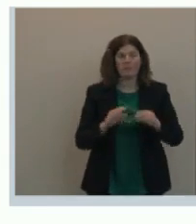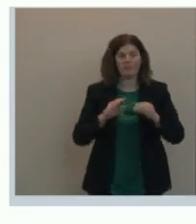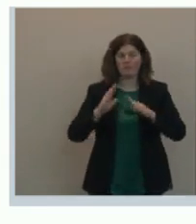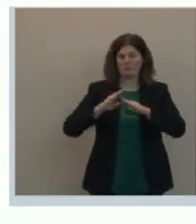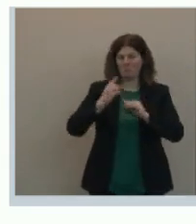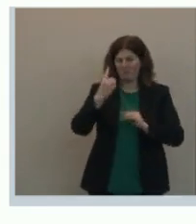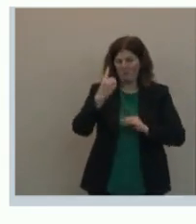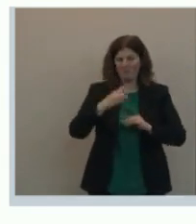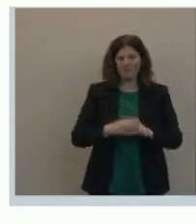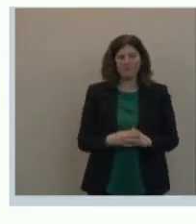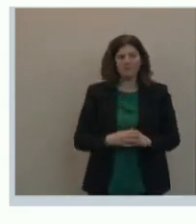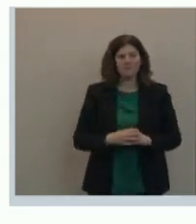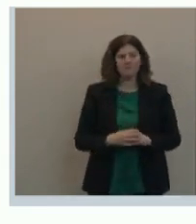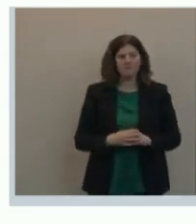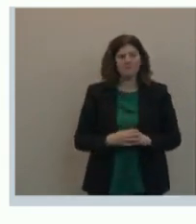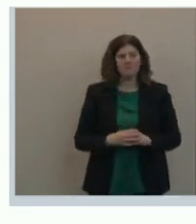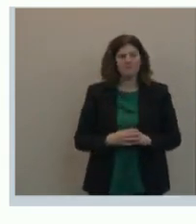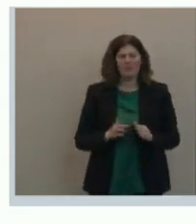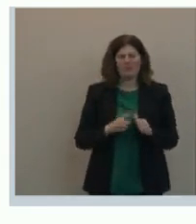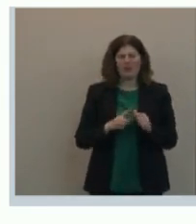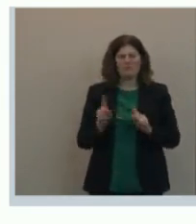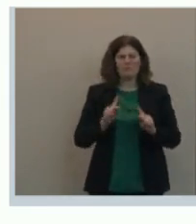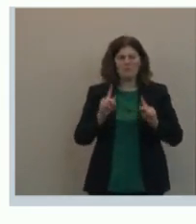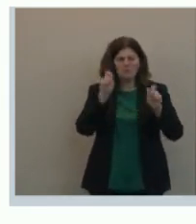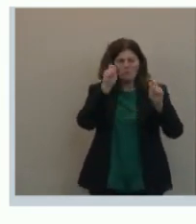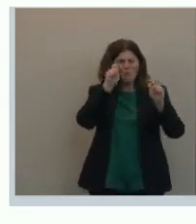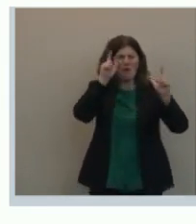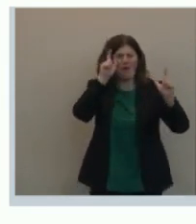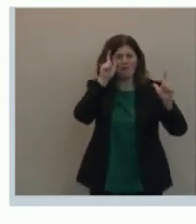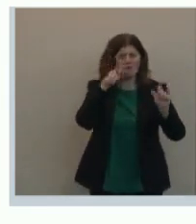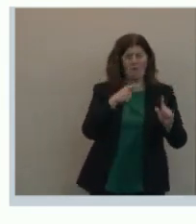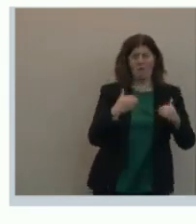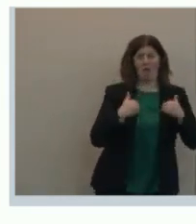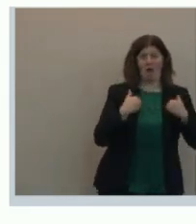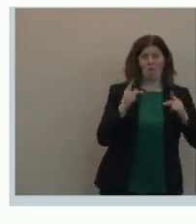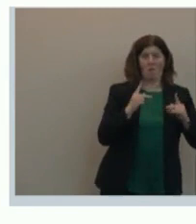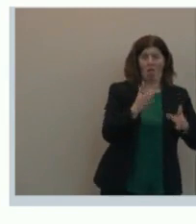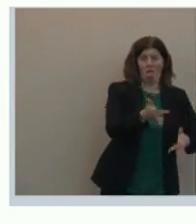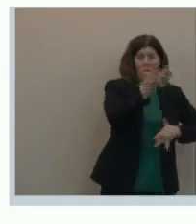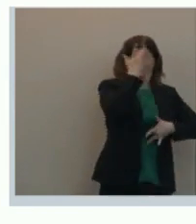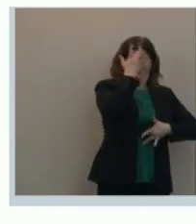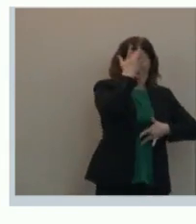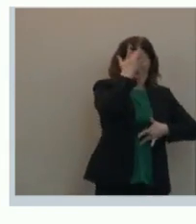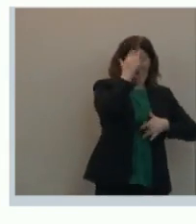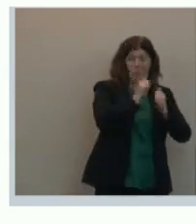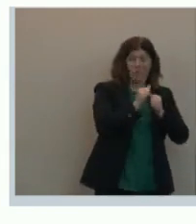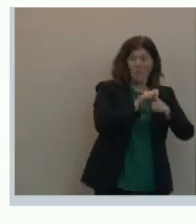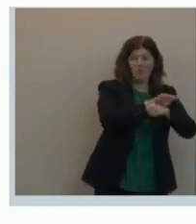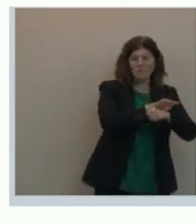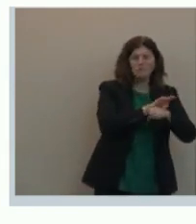YOU CAN SEE 20 YEAR AGE GROUPS HERE. COUPLE THINGS TO POINT OUT.